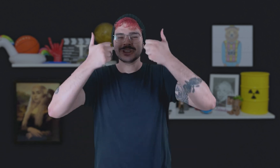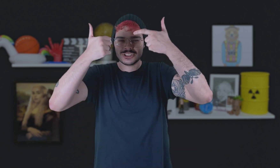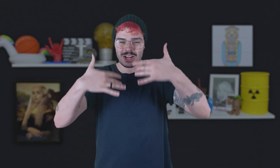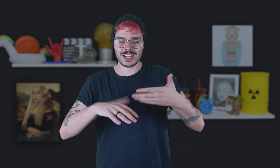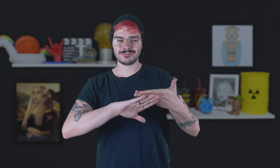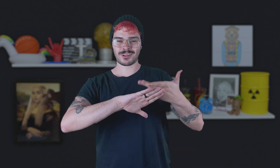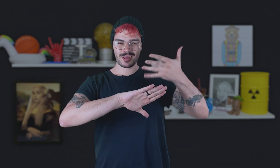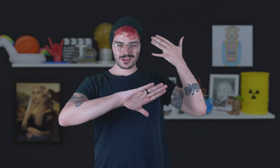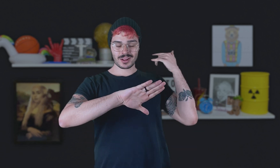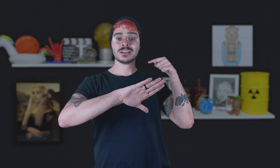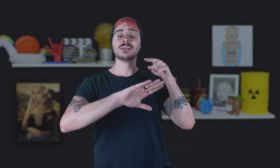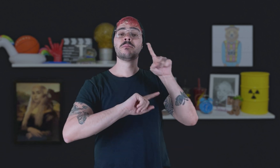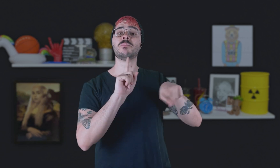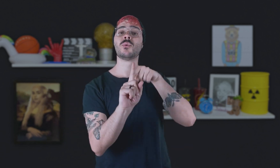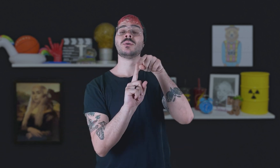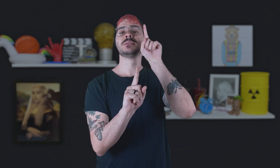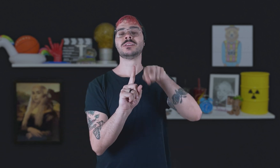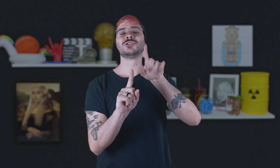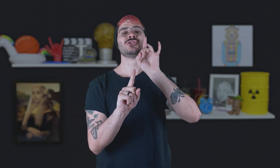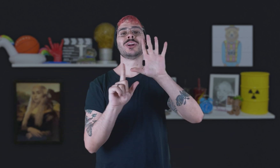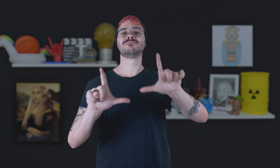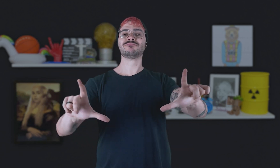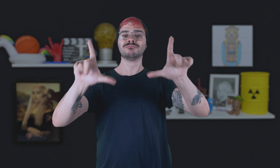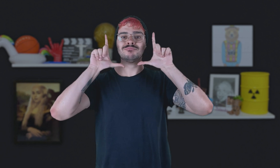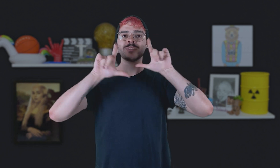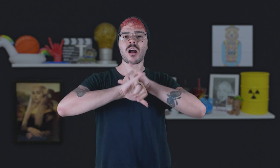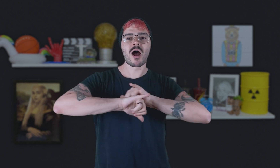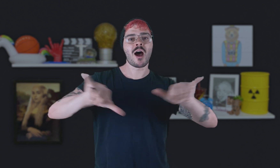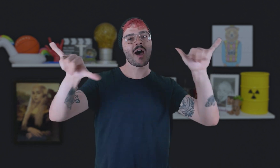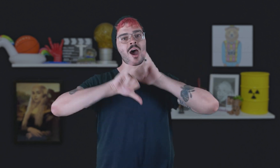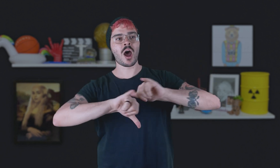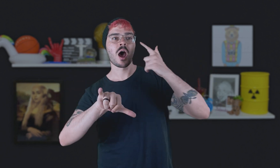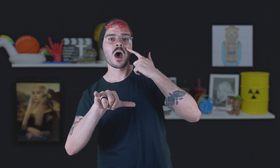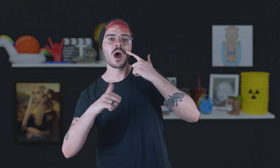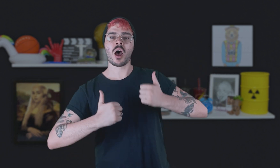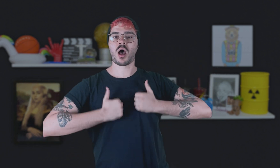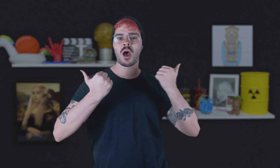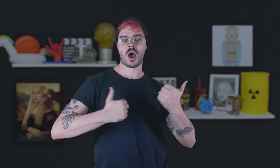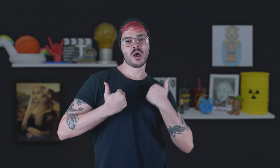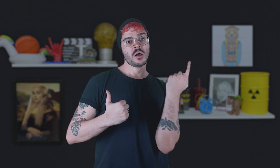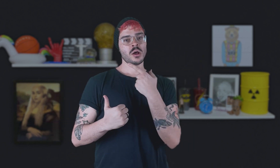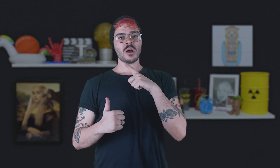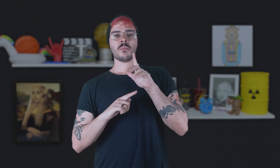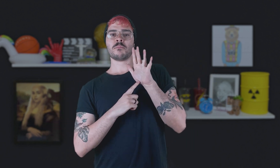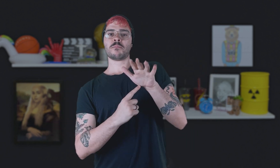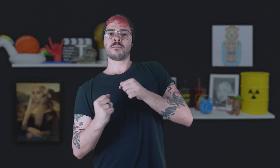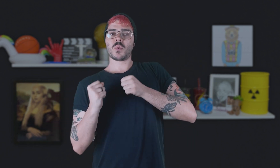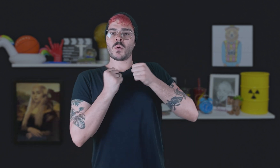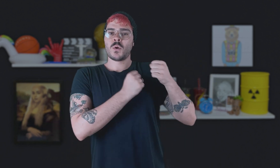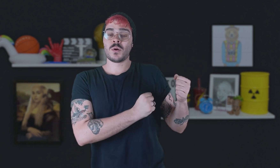They were created to be used as propaganda,